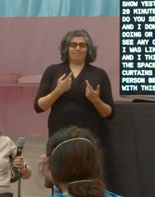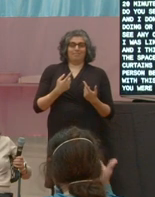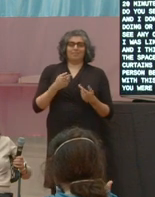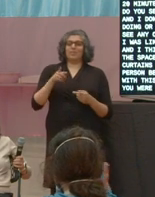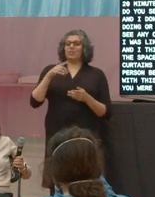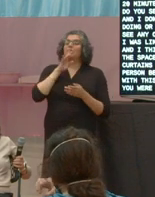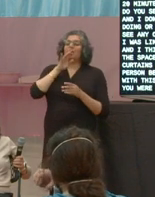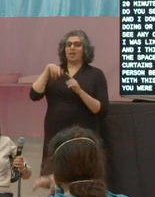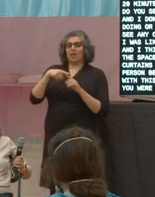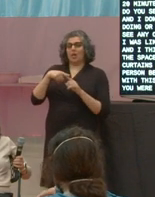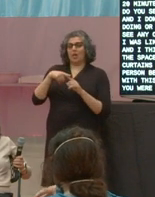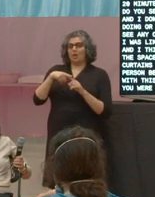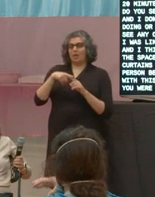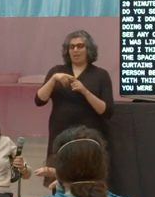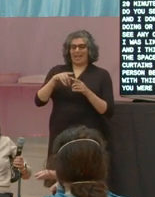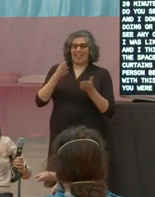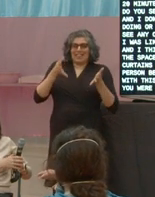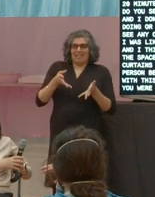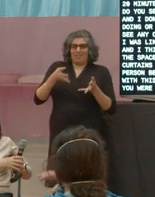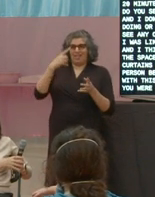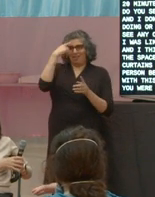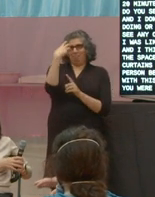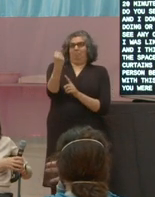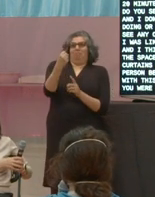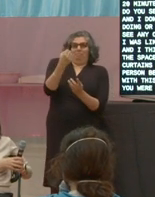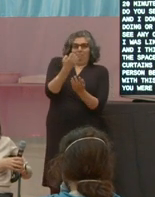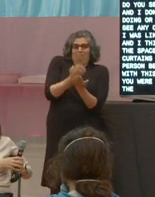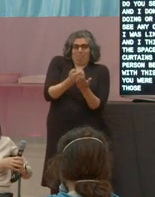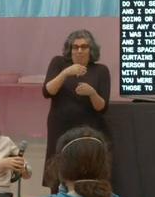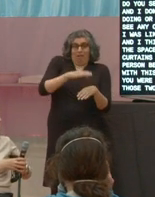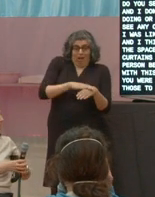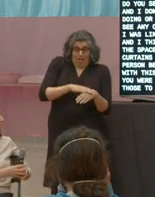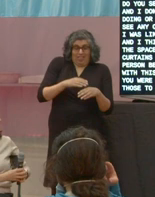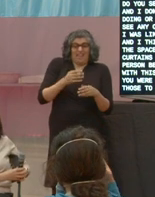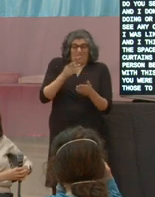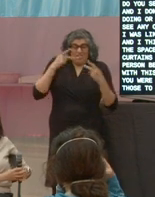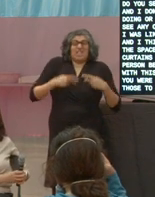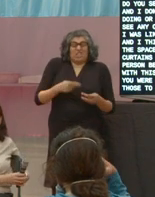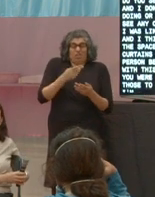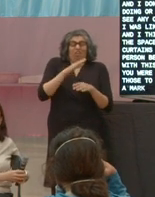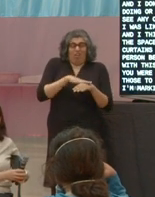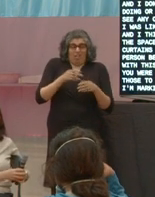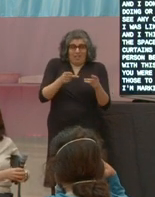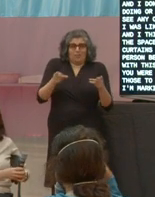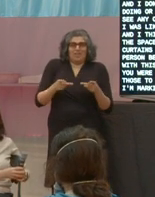like marks on the space. And like those three physical marks, but there's also like a mark in my mind now. And I'm like